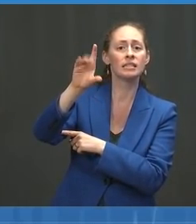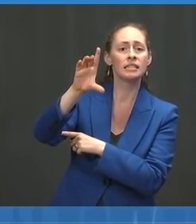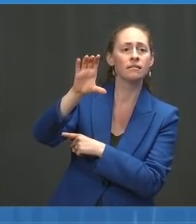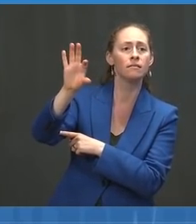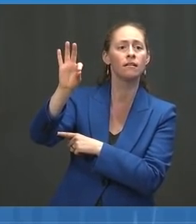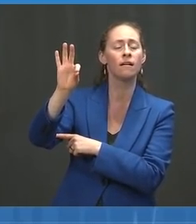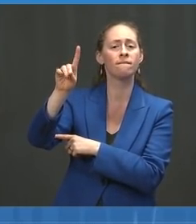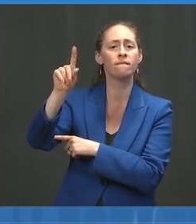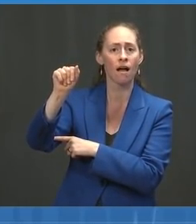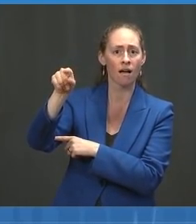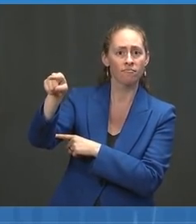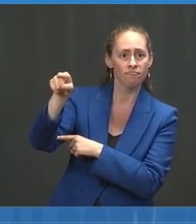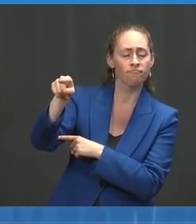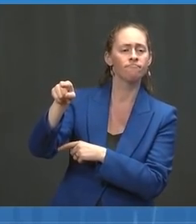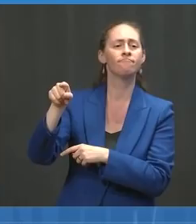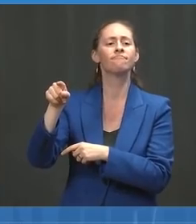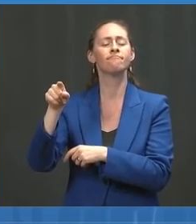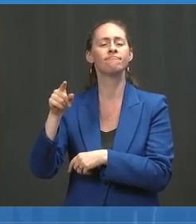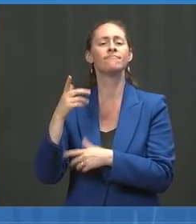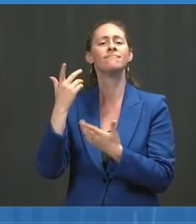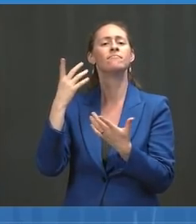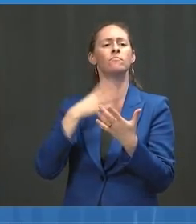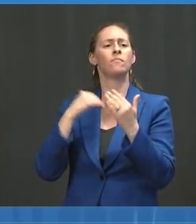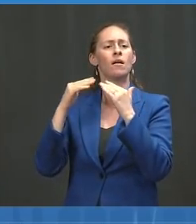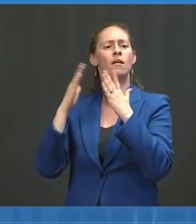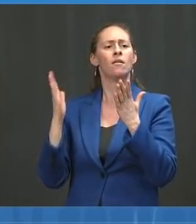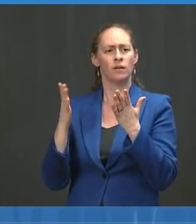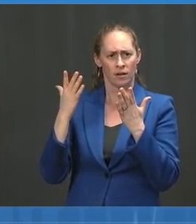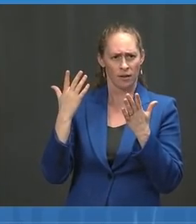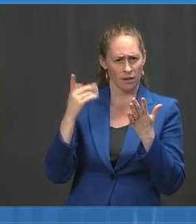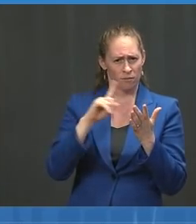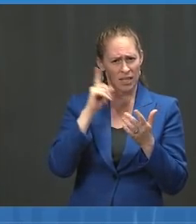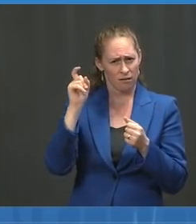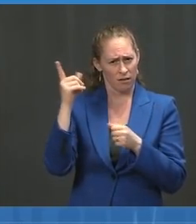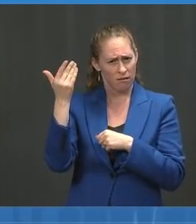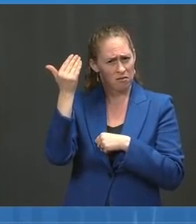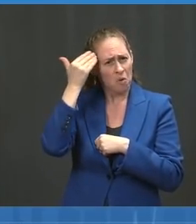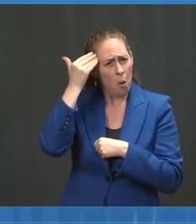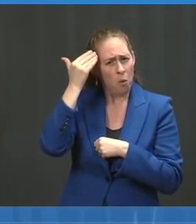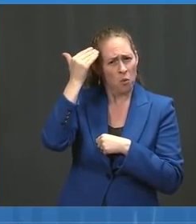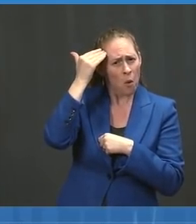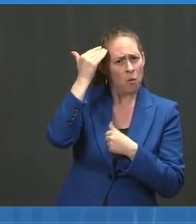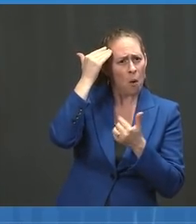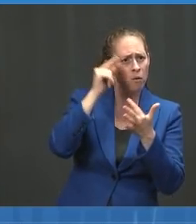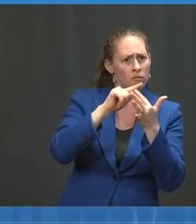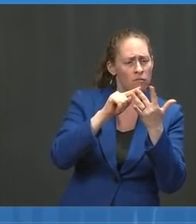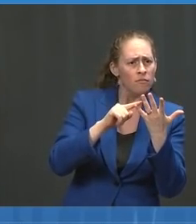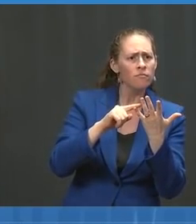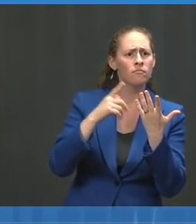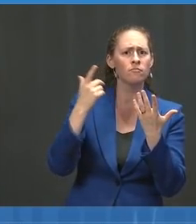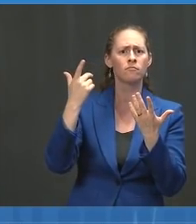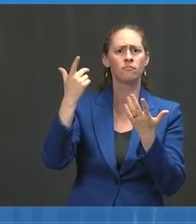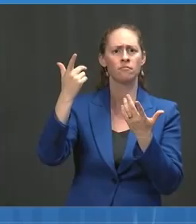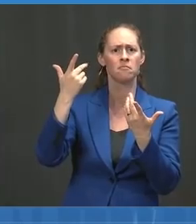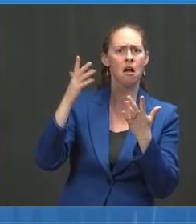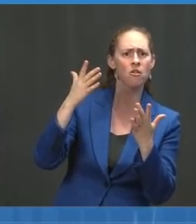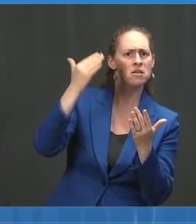and, you know, the necessary evidence to recommend boosters. Couldn't it create some public confusion if,